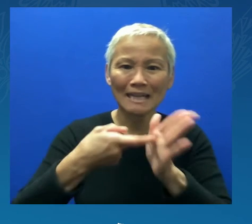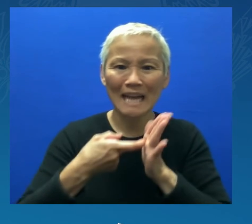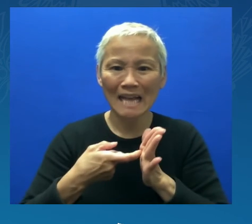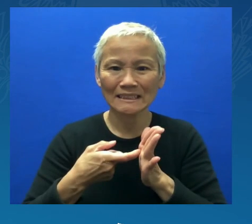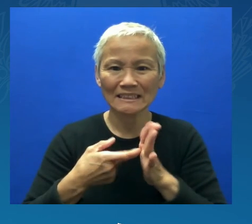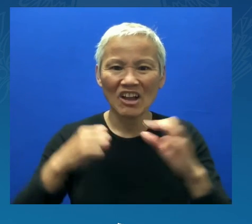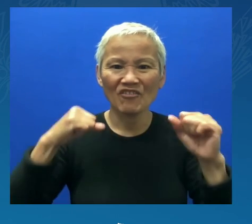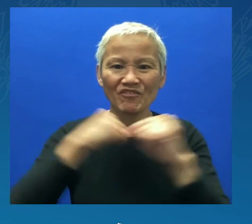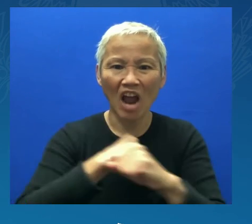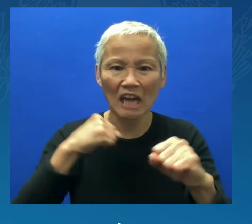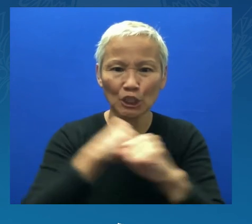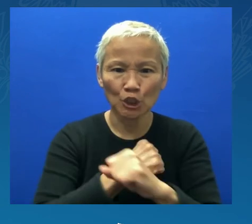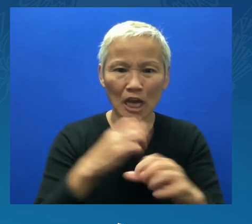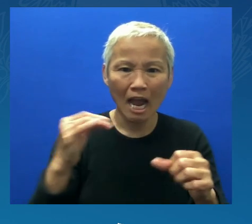Two points there.